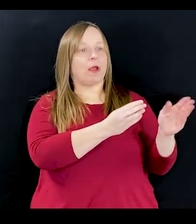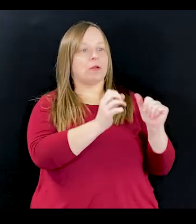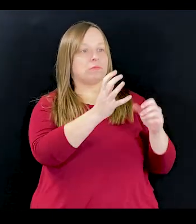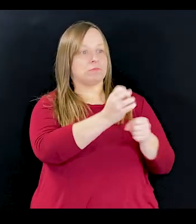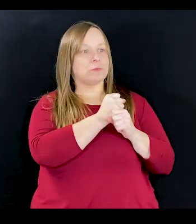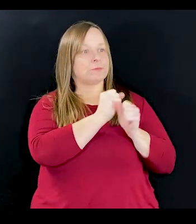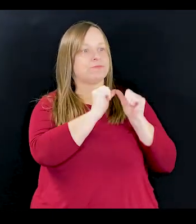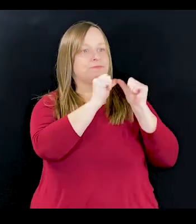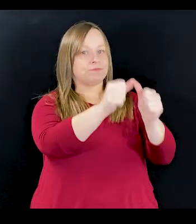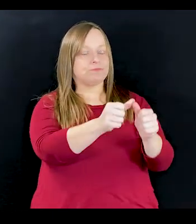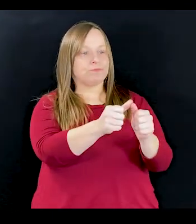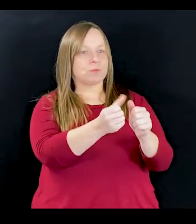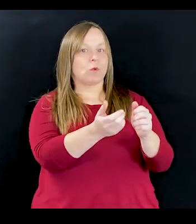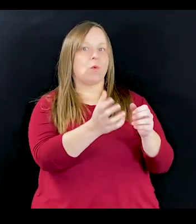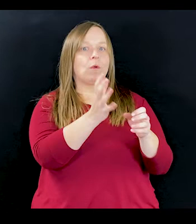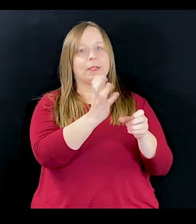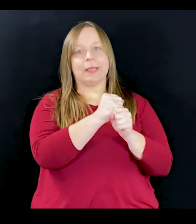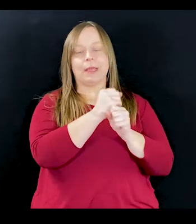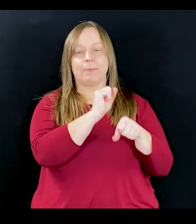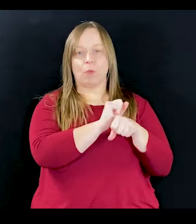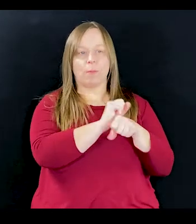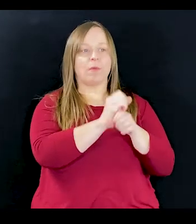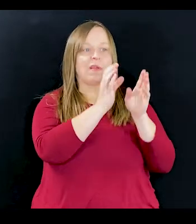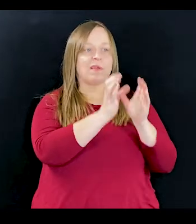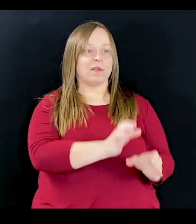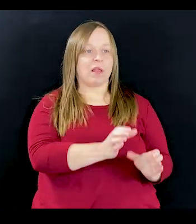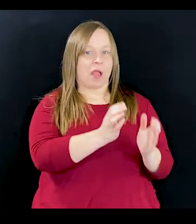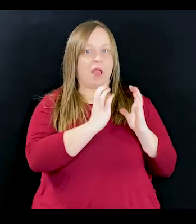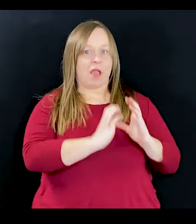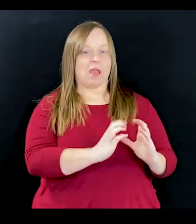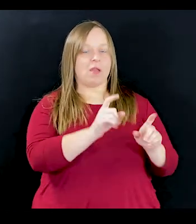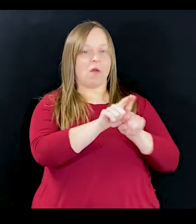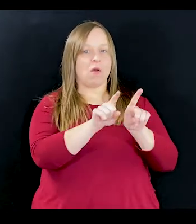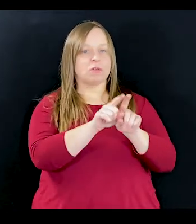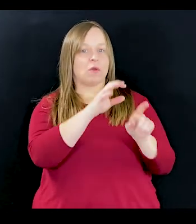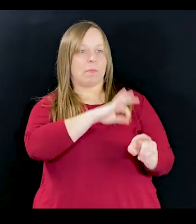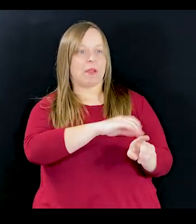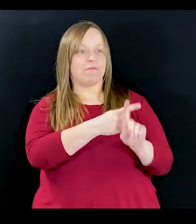secure, retain, or gain employment. A client also must be able to benefit from